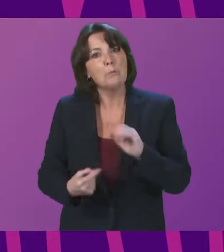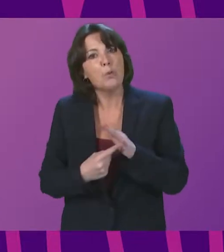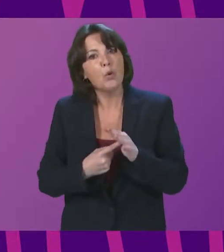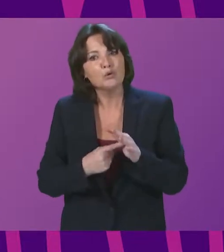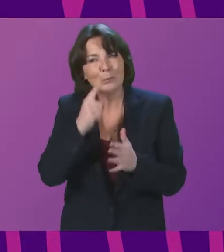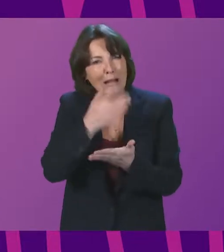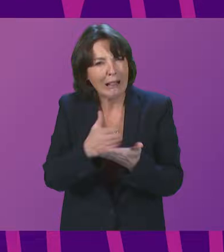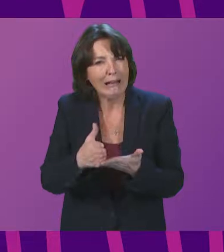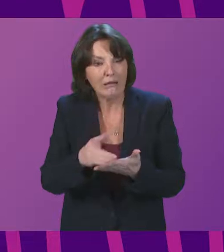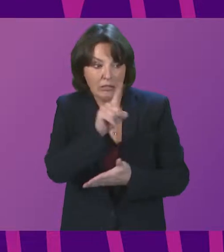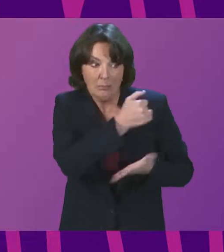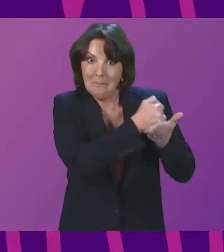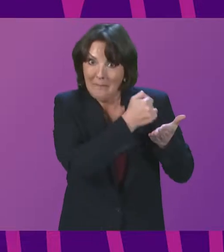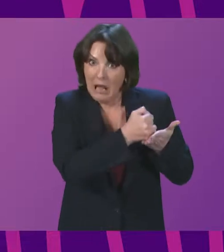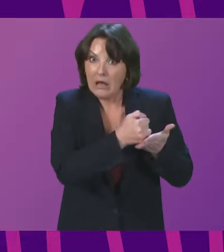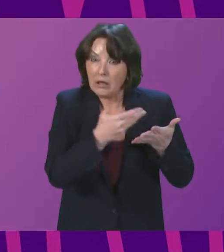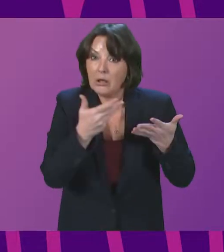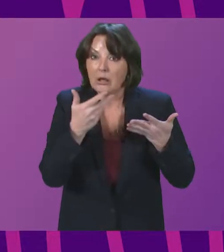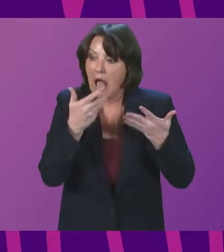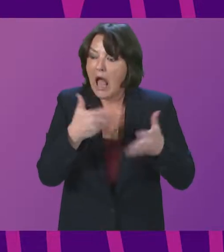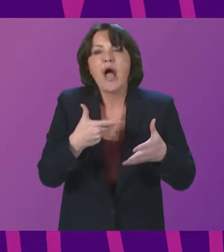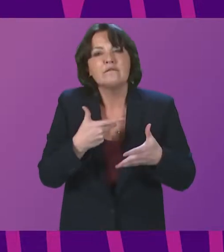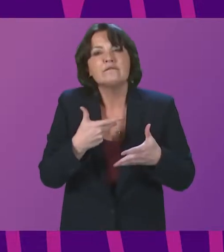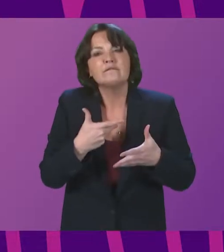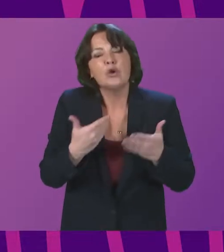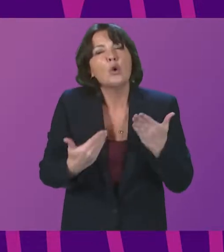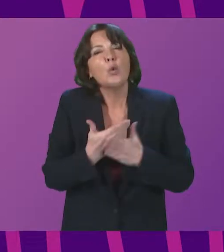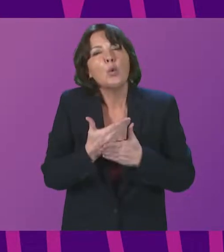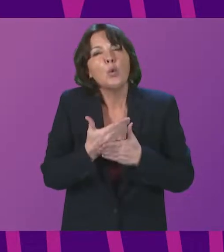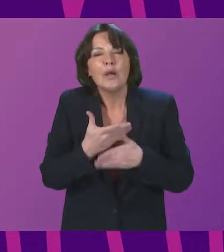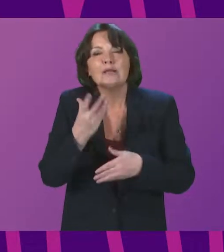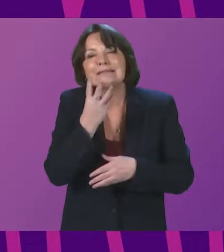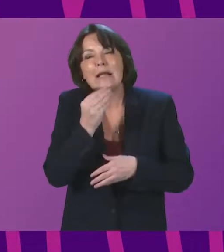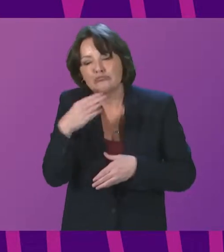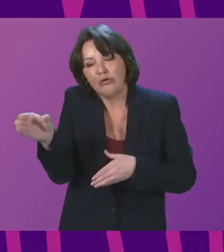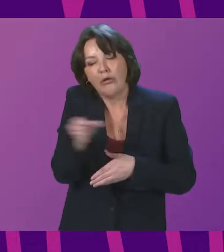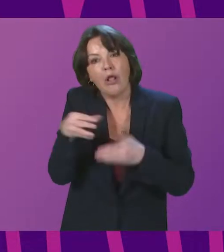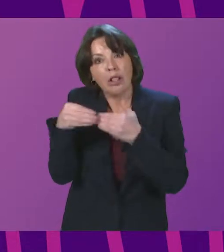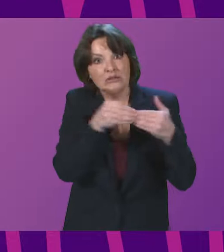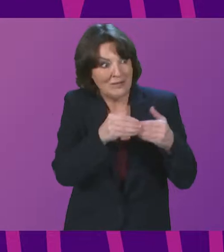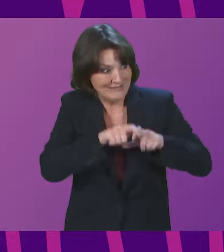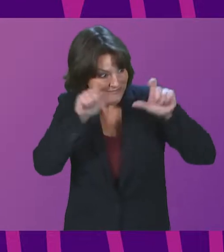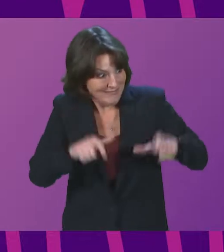bank has new interim leadership in place, and it continues to perform extremely well.